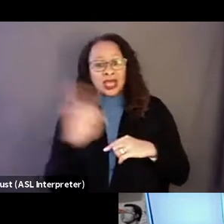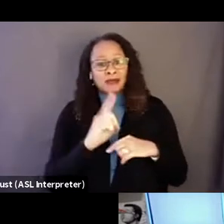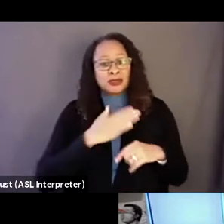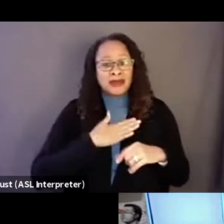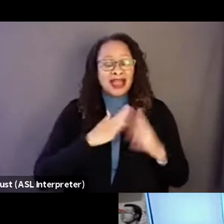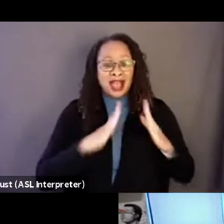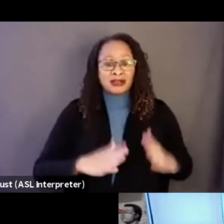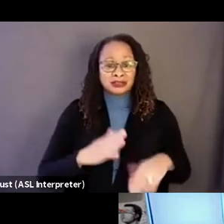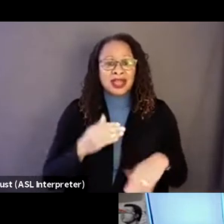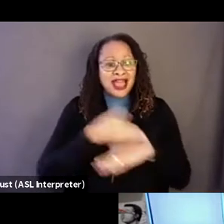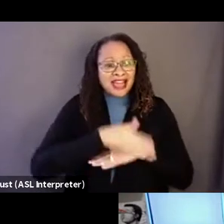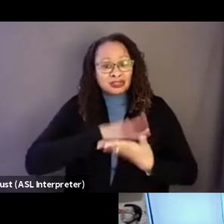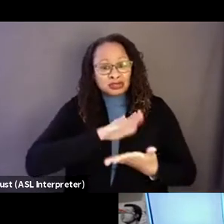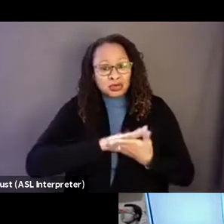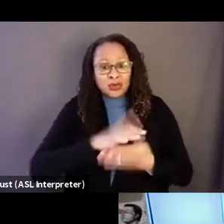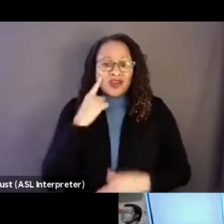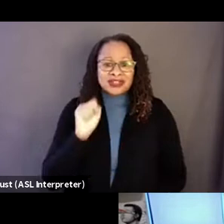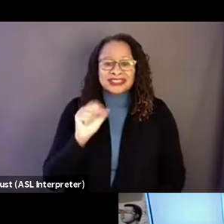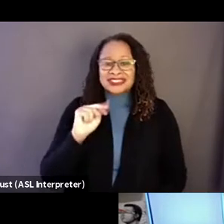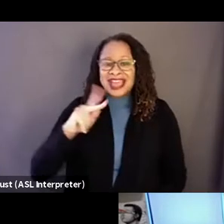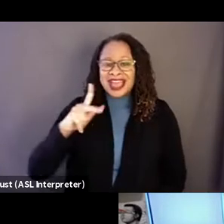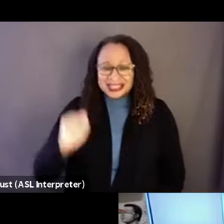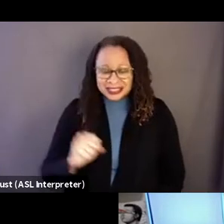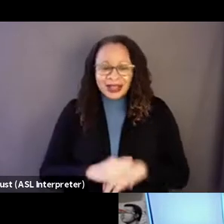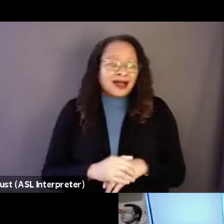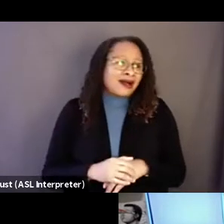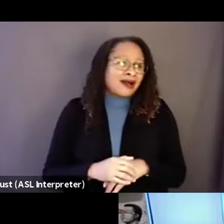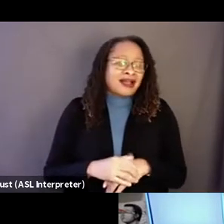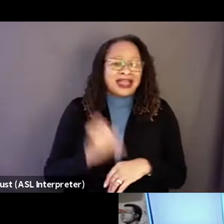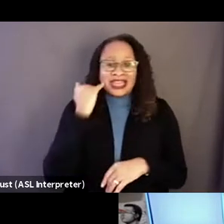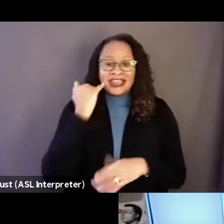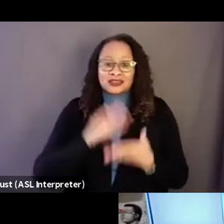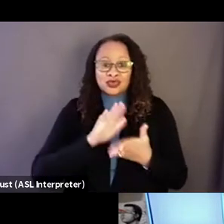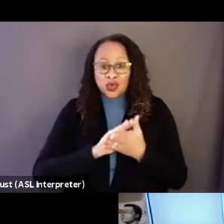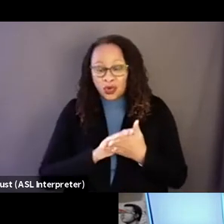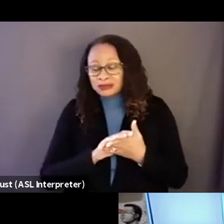or the school was closed that week or whatever, my kids would bring kids downstairs to the house.